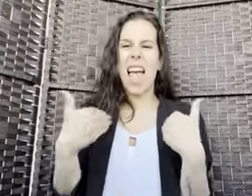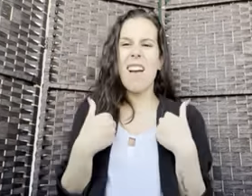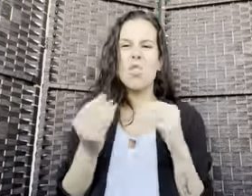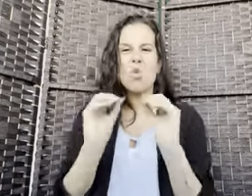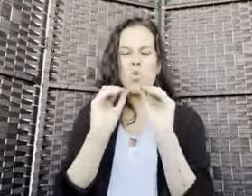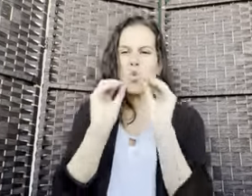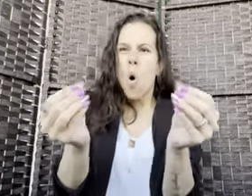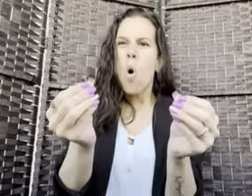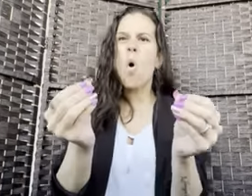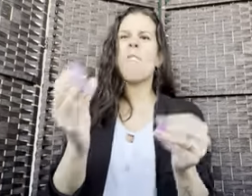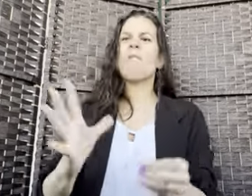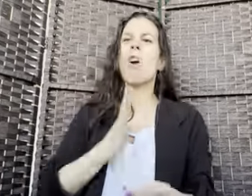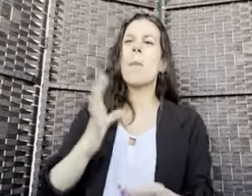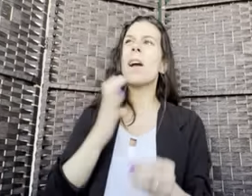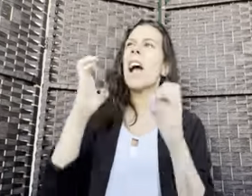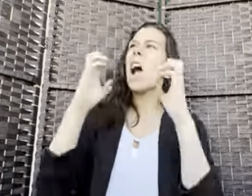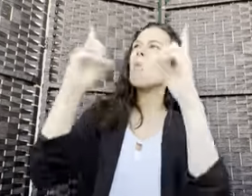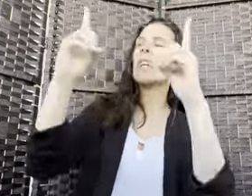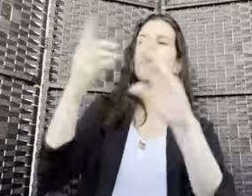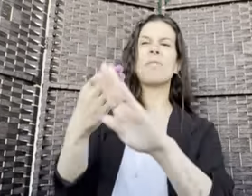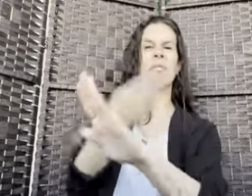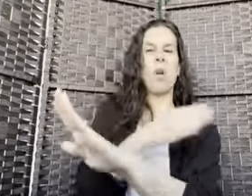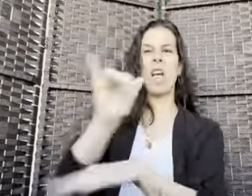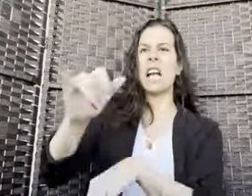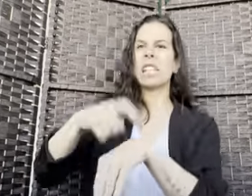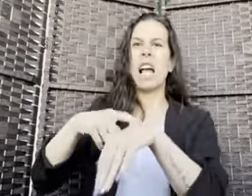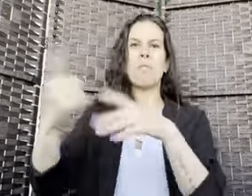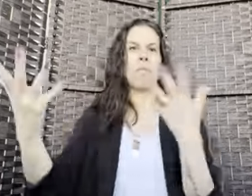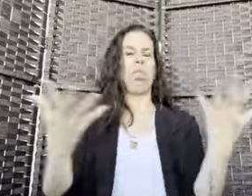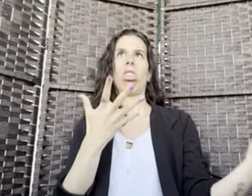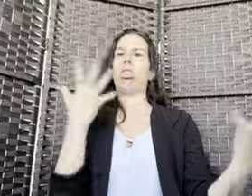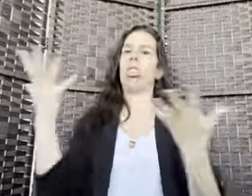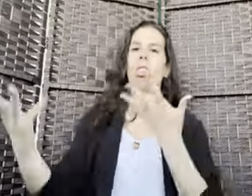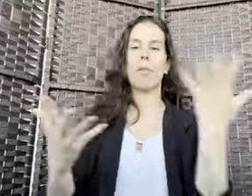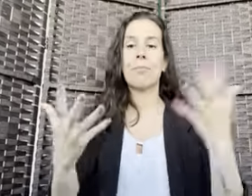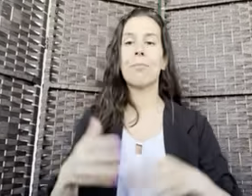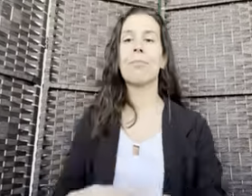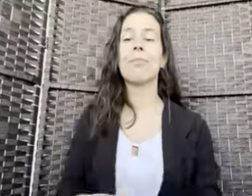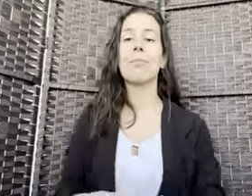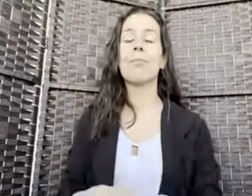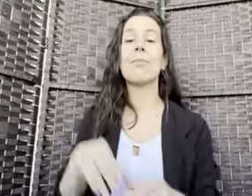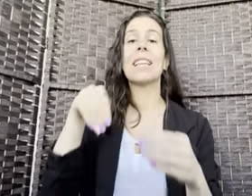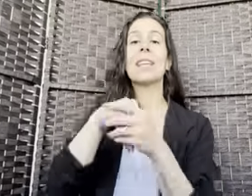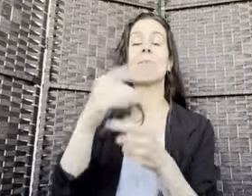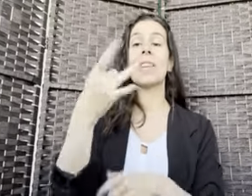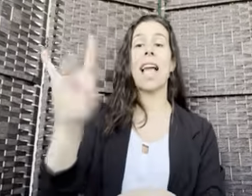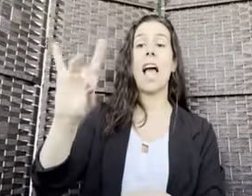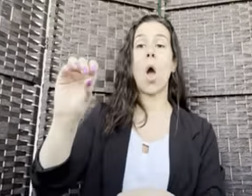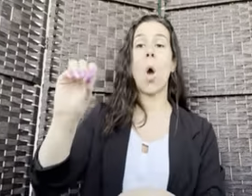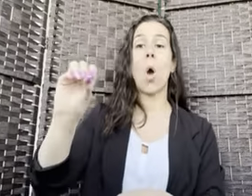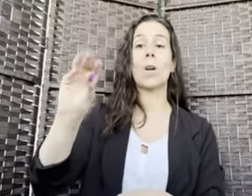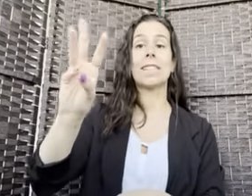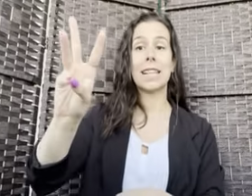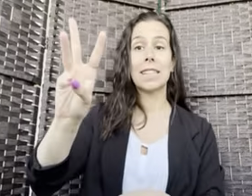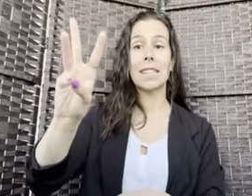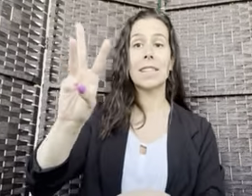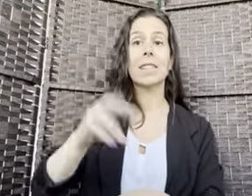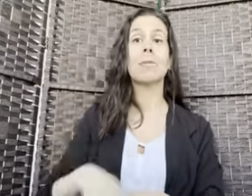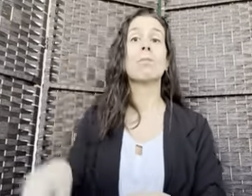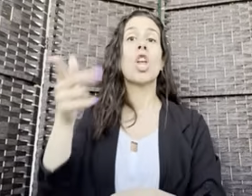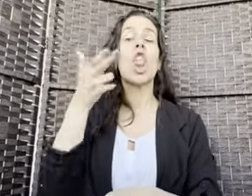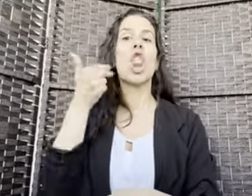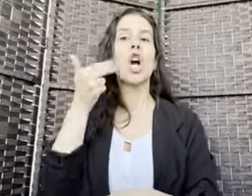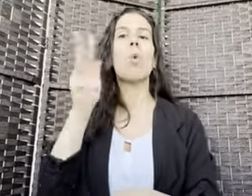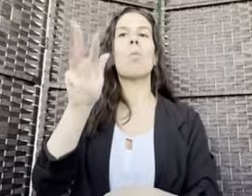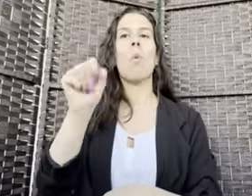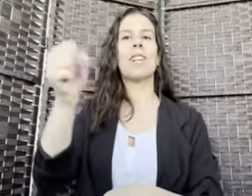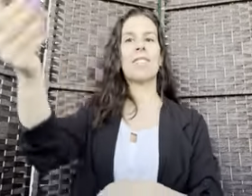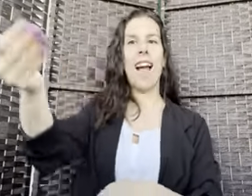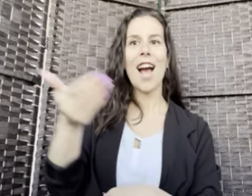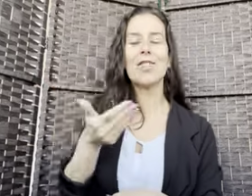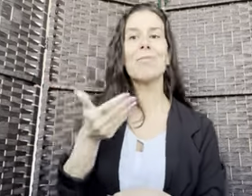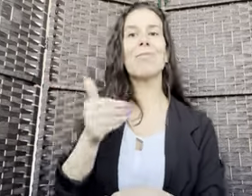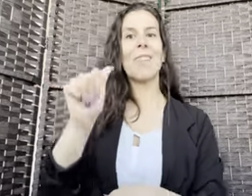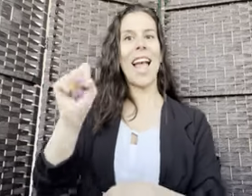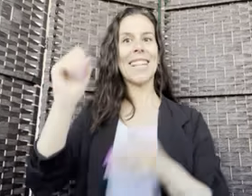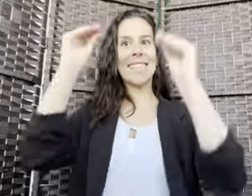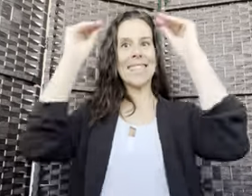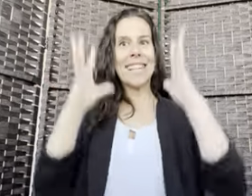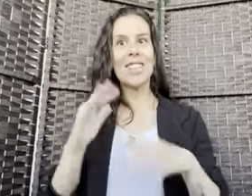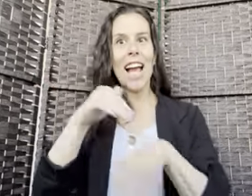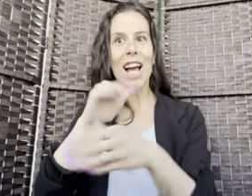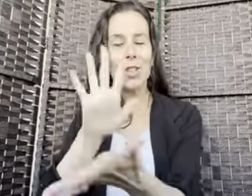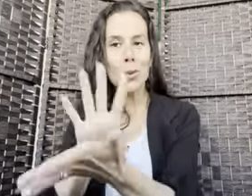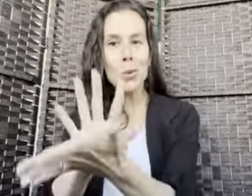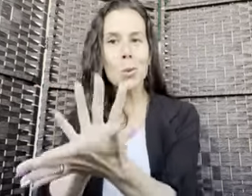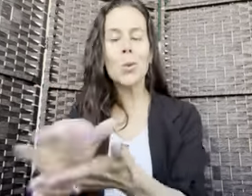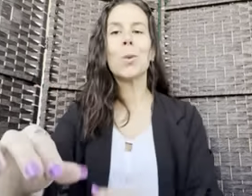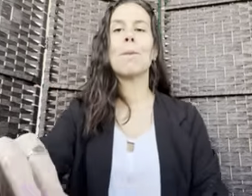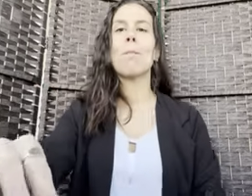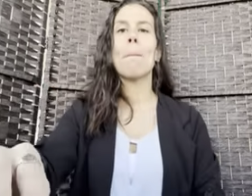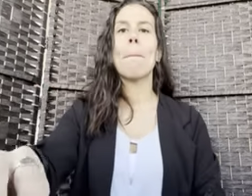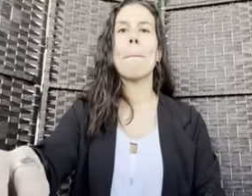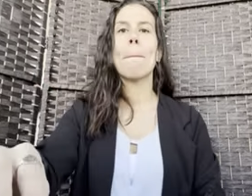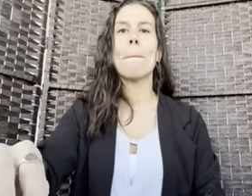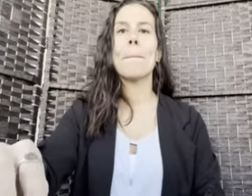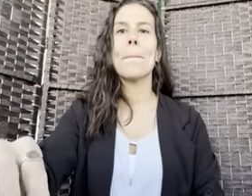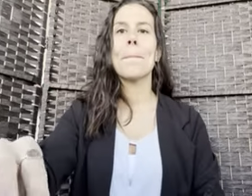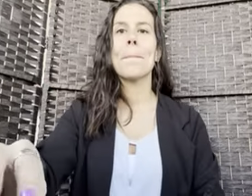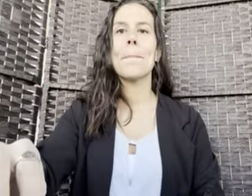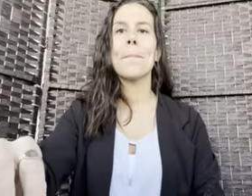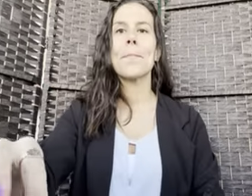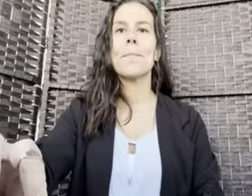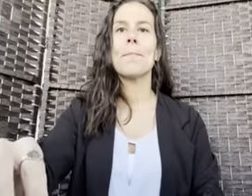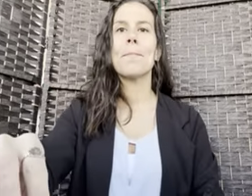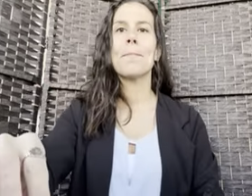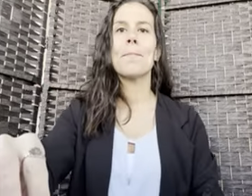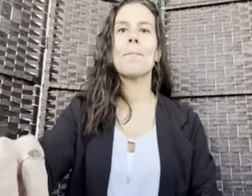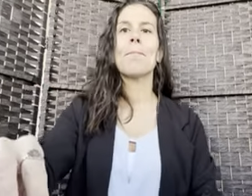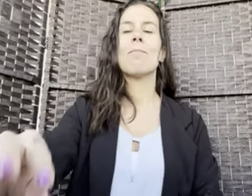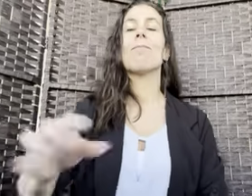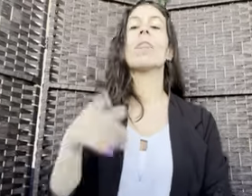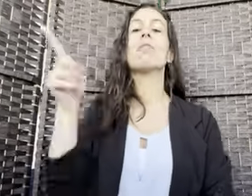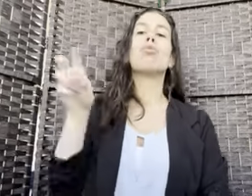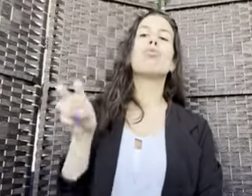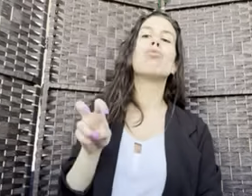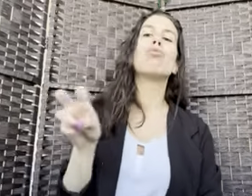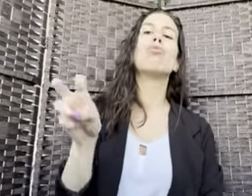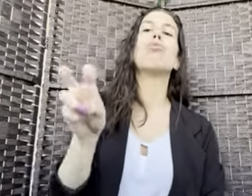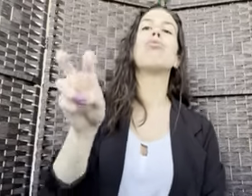He had received NO formal education before that time. In 1806, Clerc was hired as a teacher at the school.